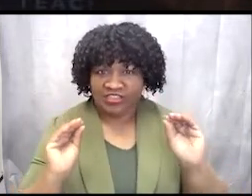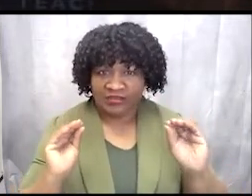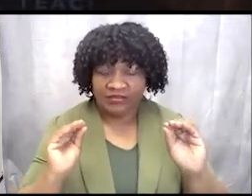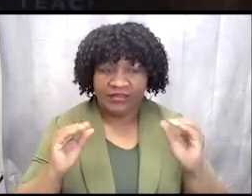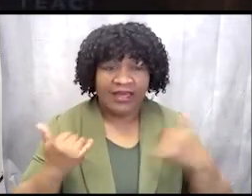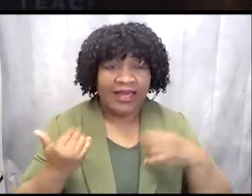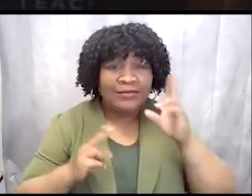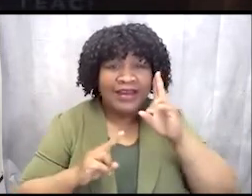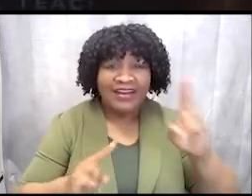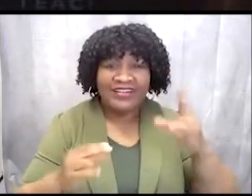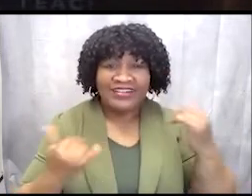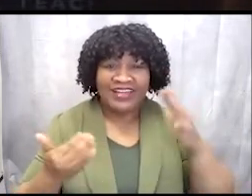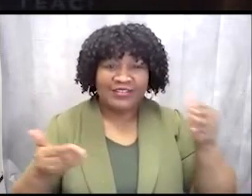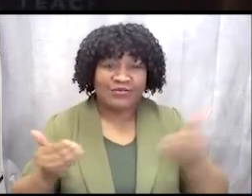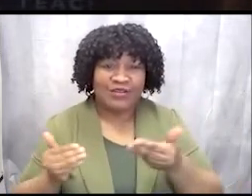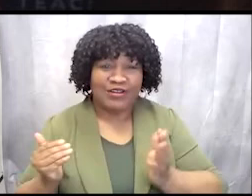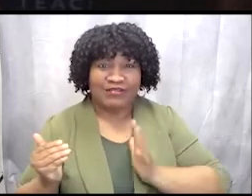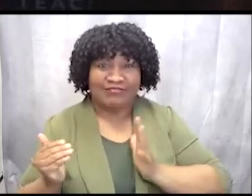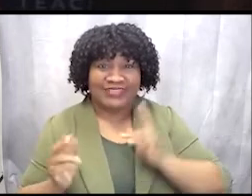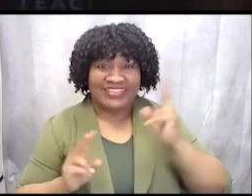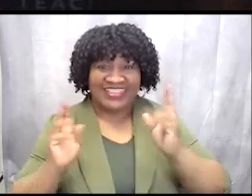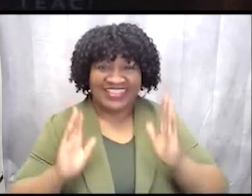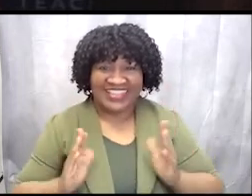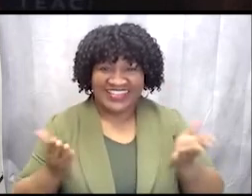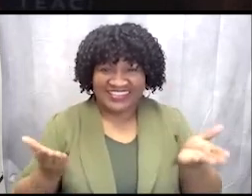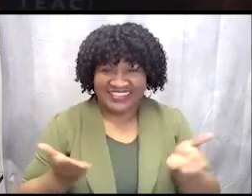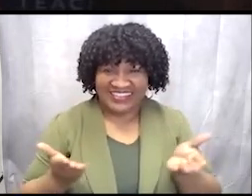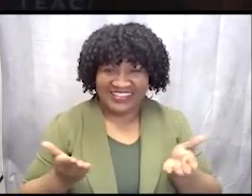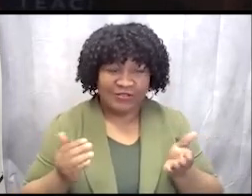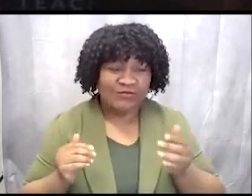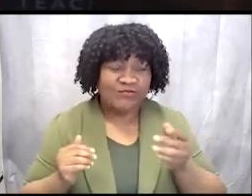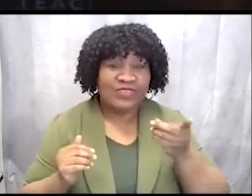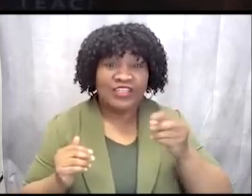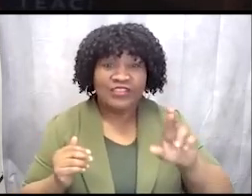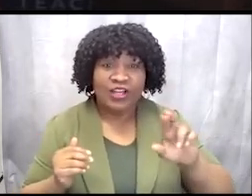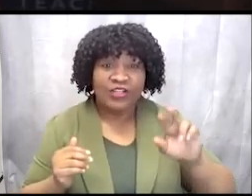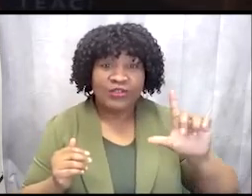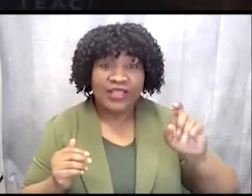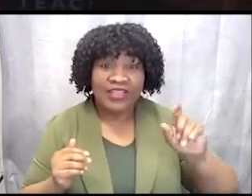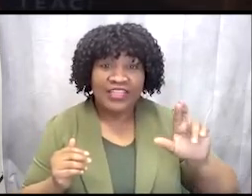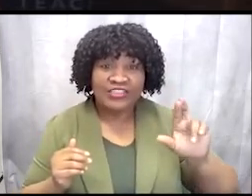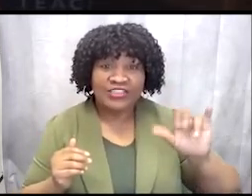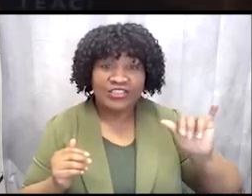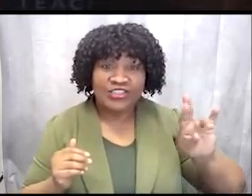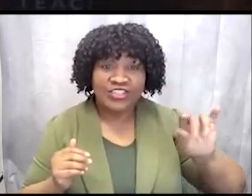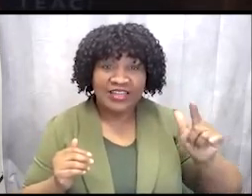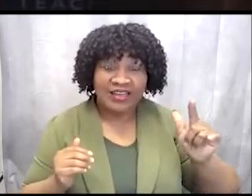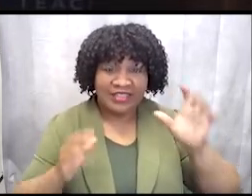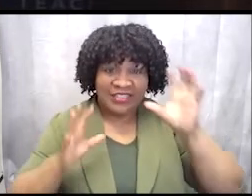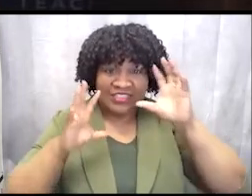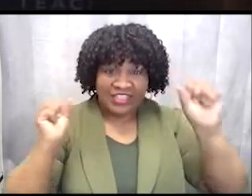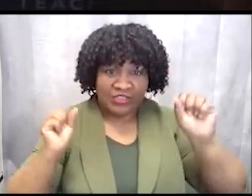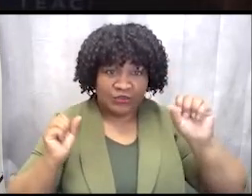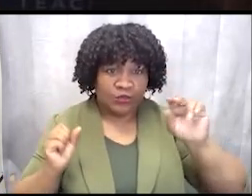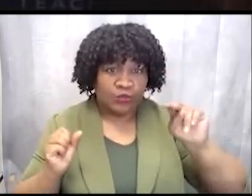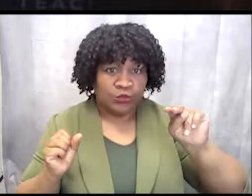I'm honored to welcome our distinguished guests, Dr. Lester Young Jr., chancellor of the New York Board of Regents